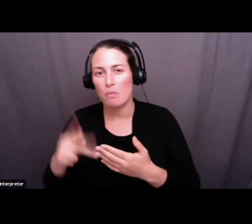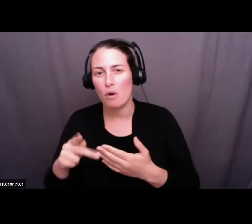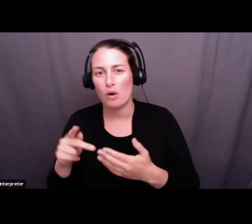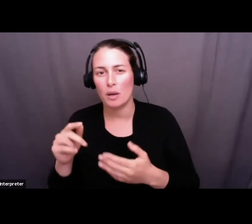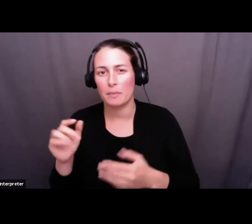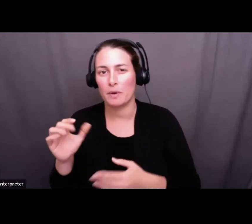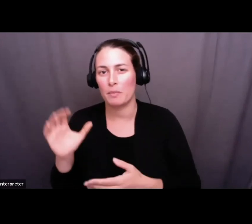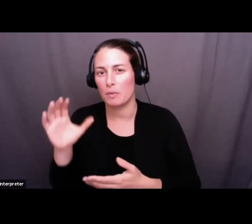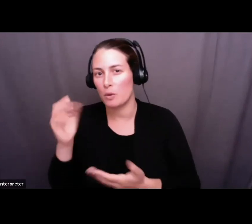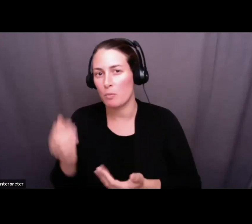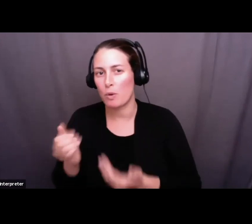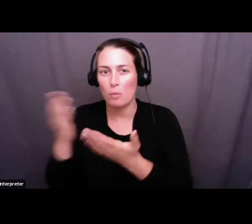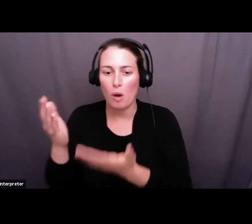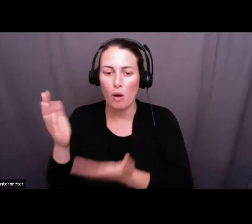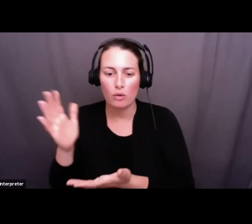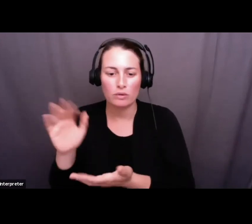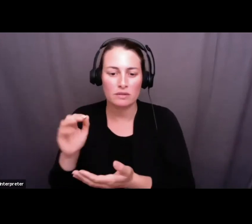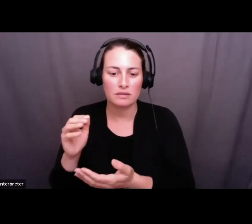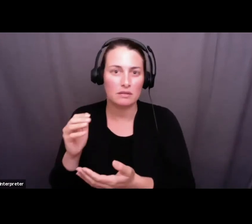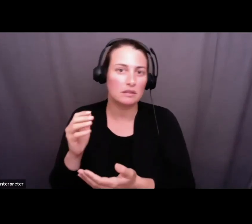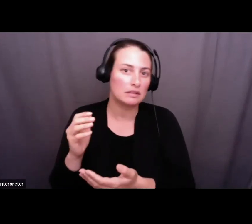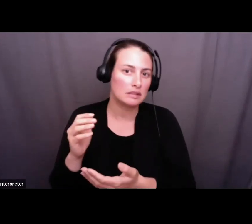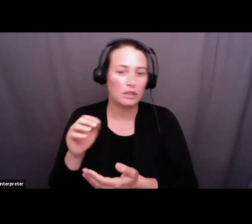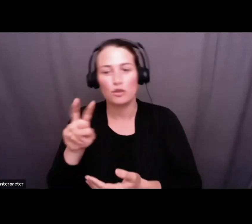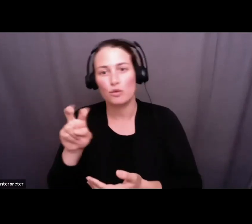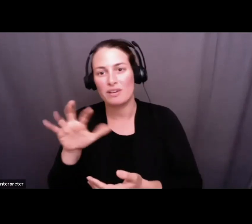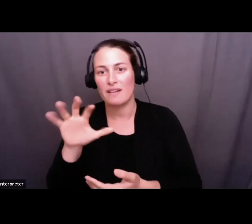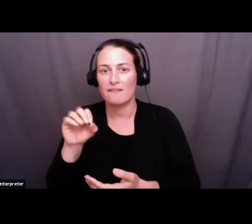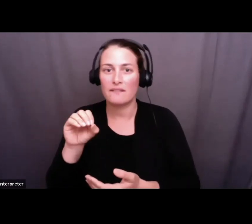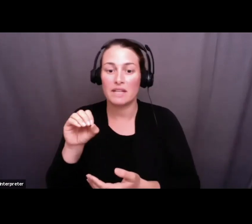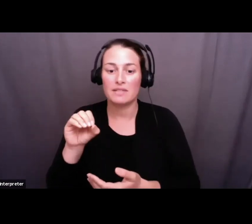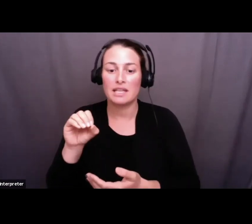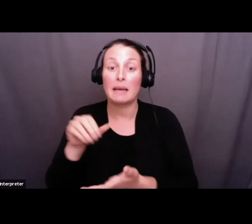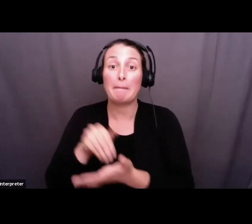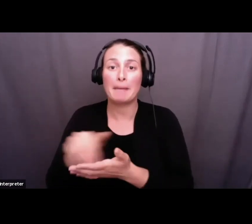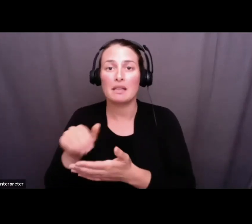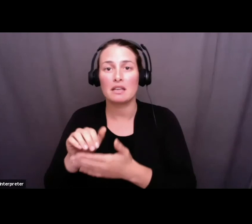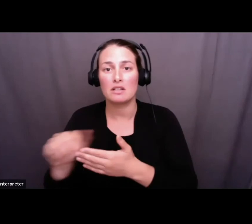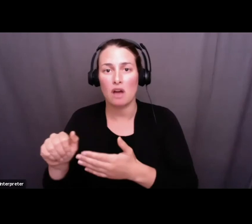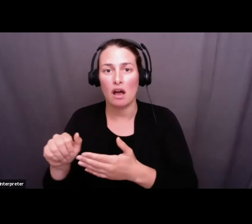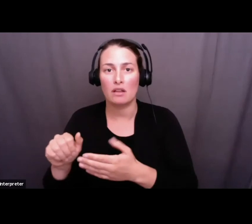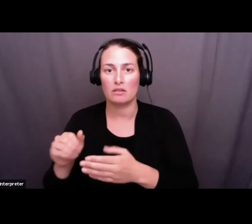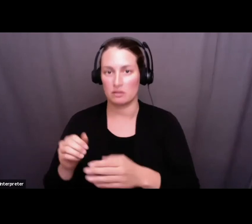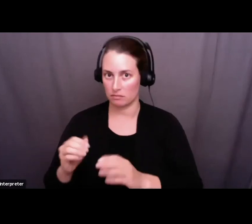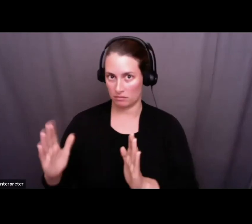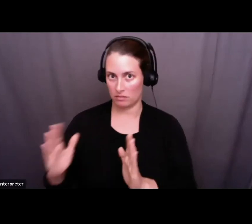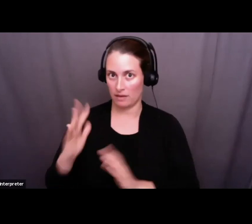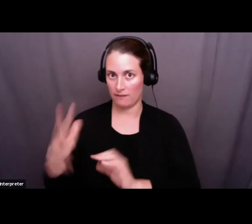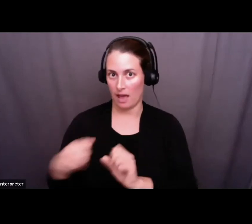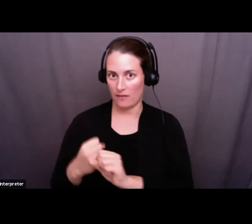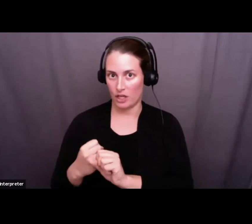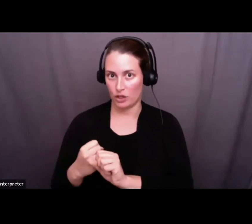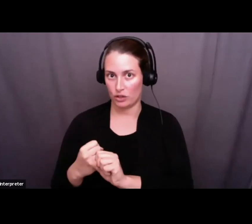over 5 years $250 million. And the proposal was somewhere between a dozen and two dozen